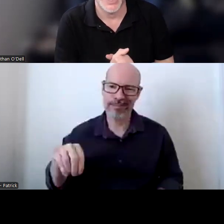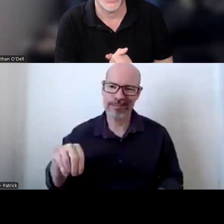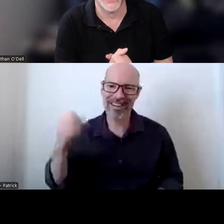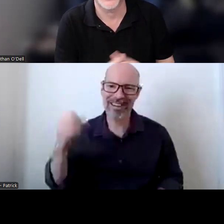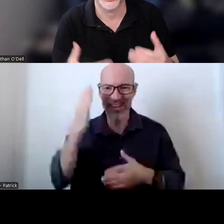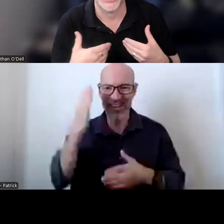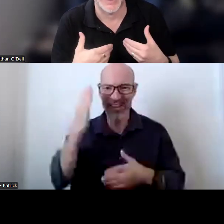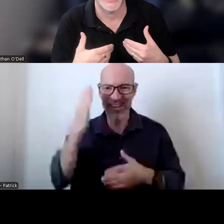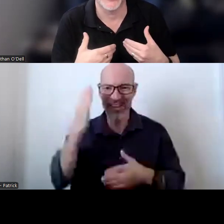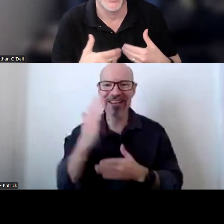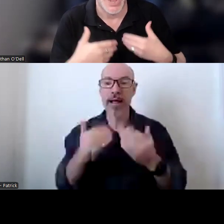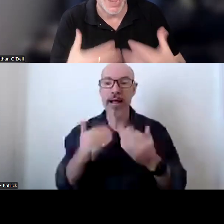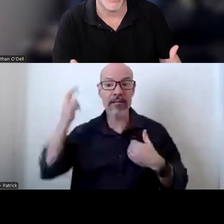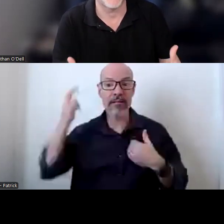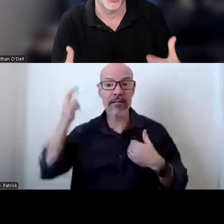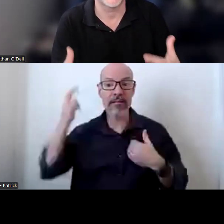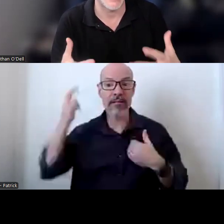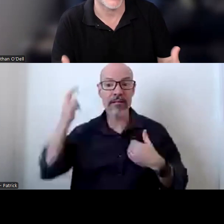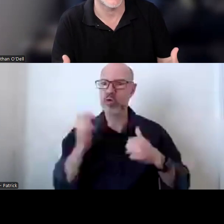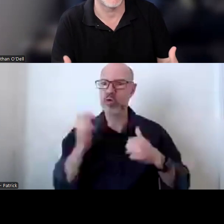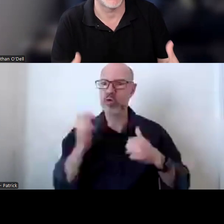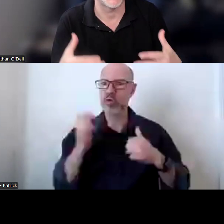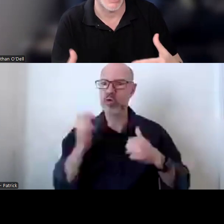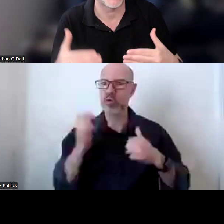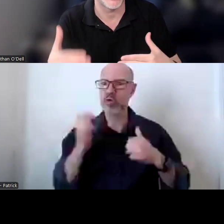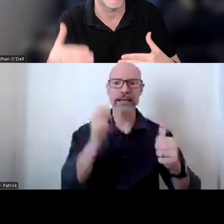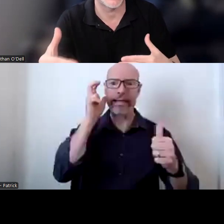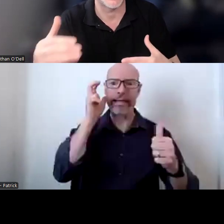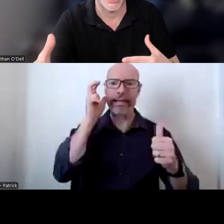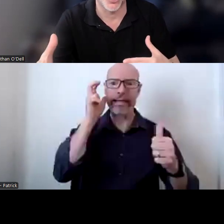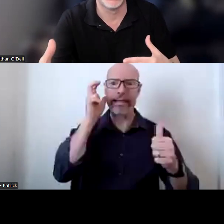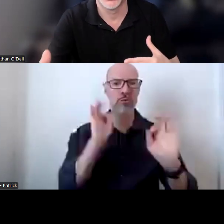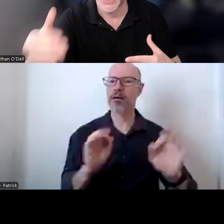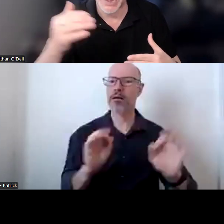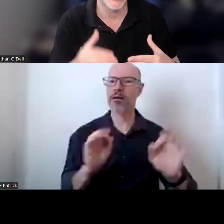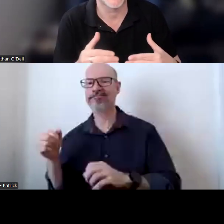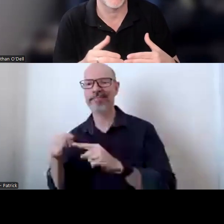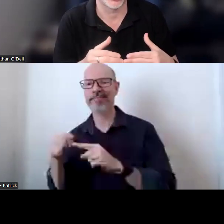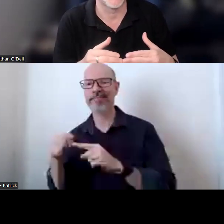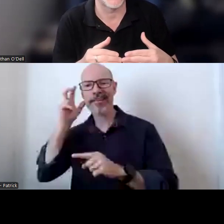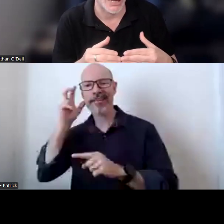not taken, not worked well, and others, such as myself, have worked excellent but not to the